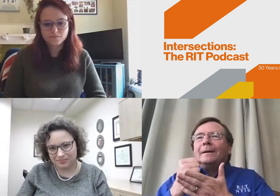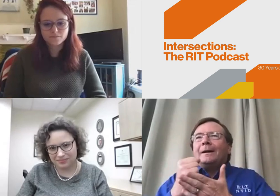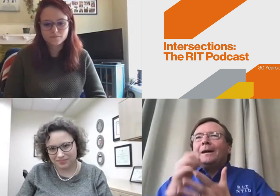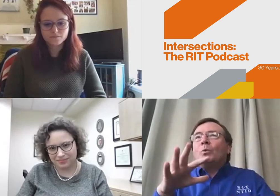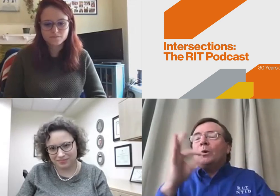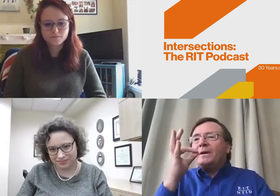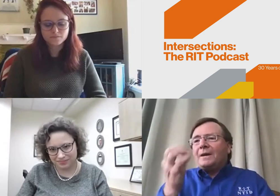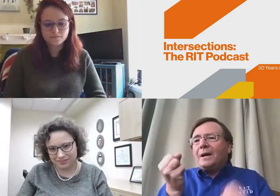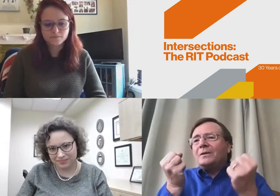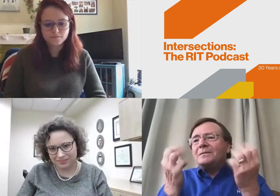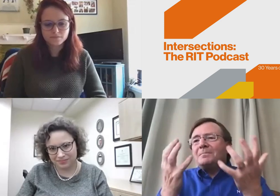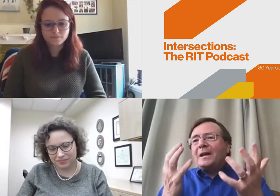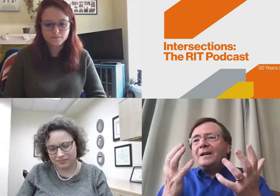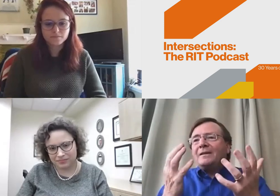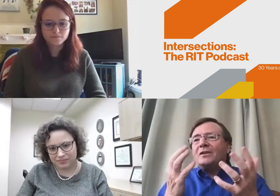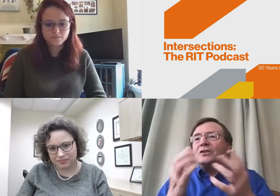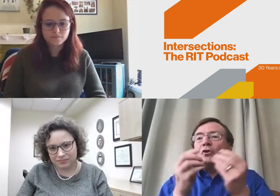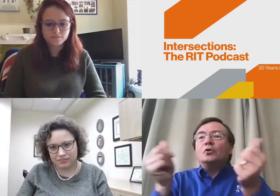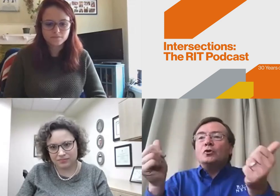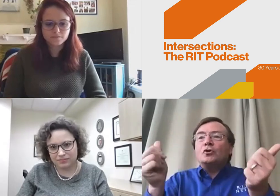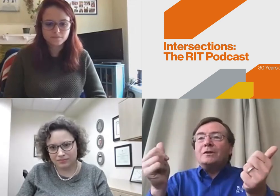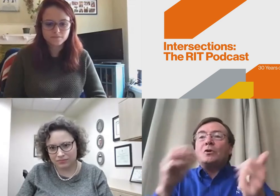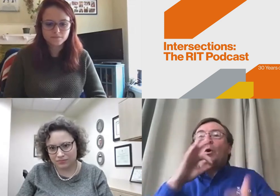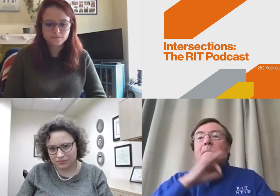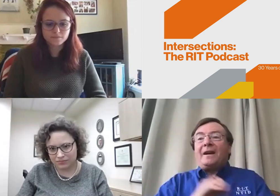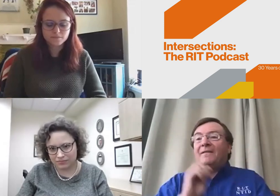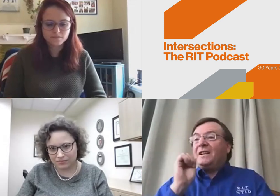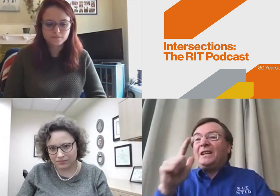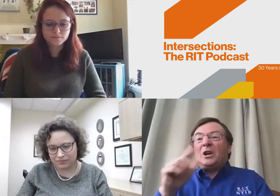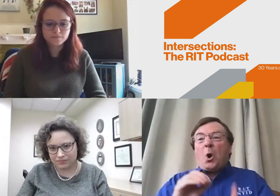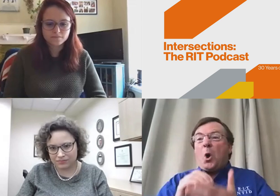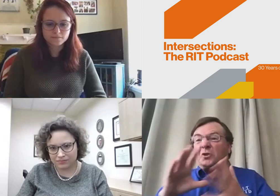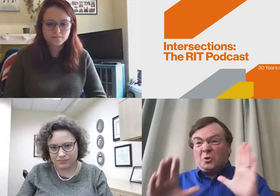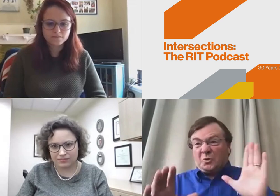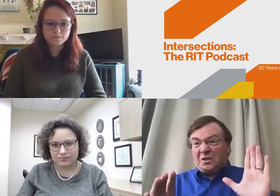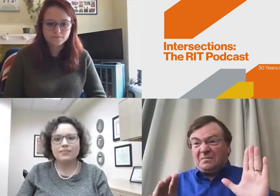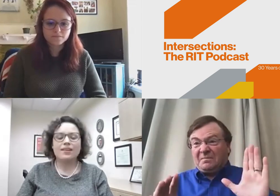And what we found is many of the solutions are benefiting all students.